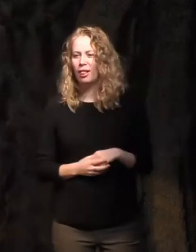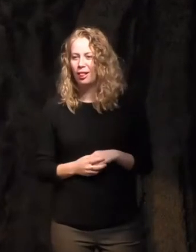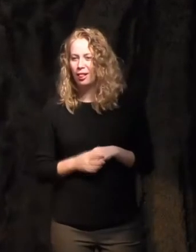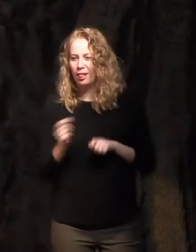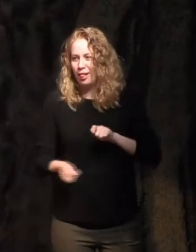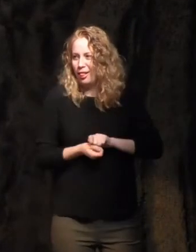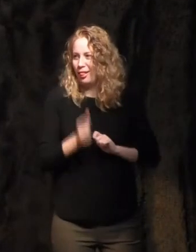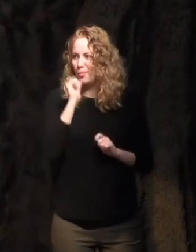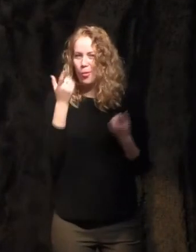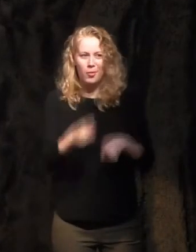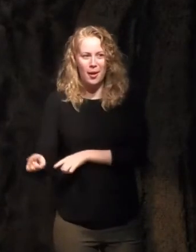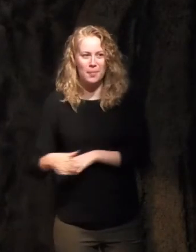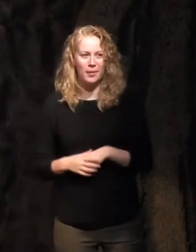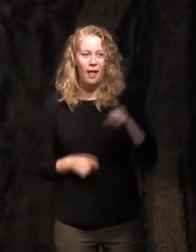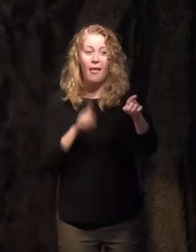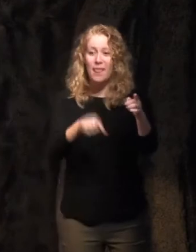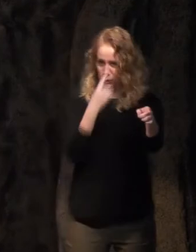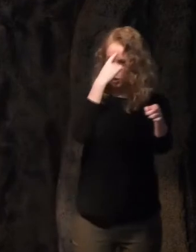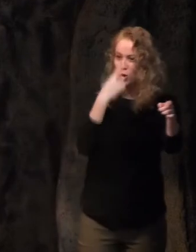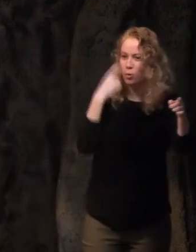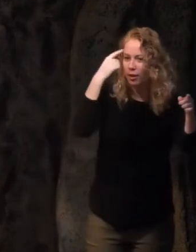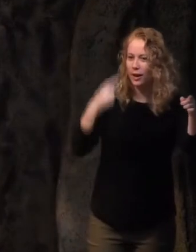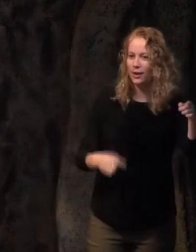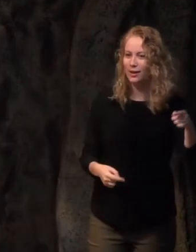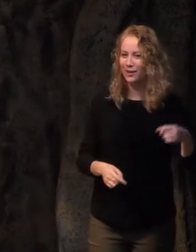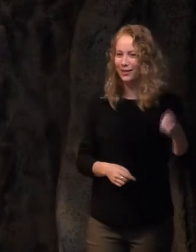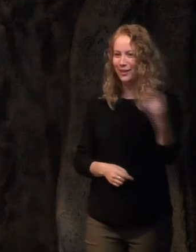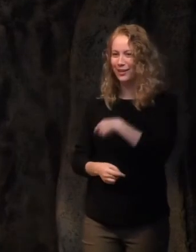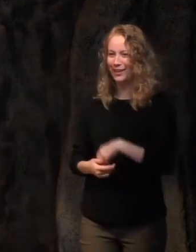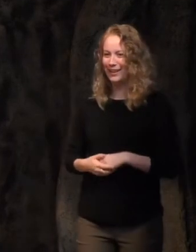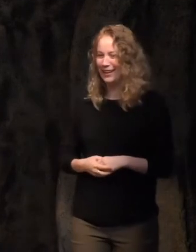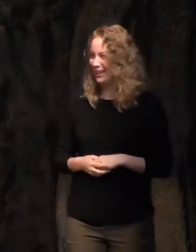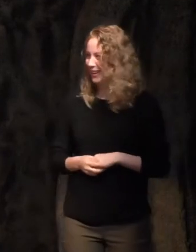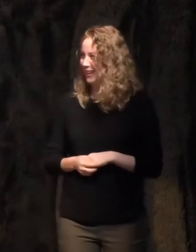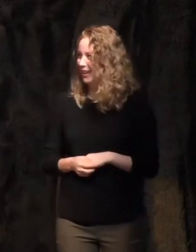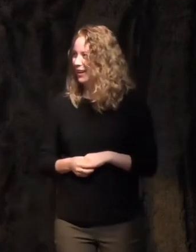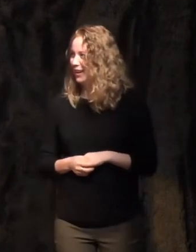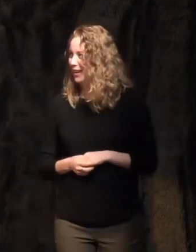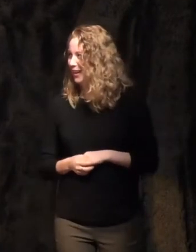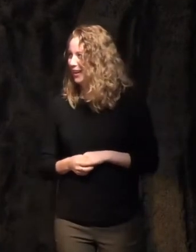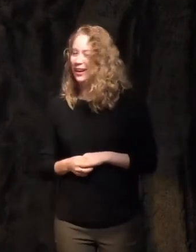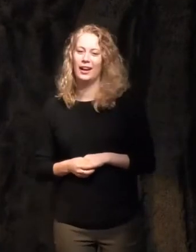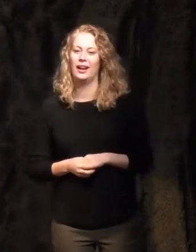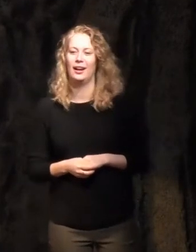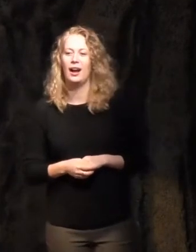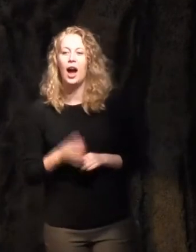That's what you think. It's a per, what? I deliberately did not make a joke about Nina.